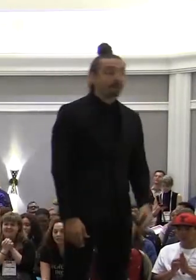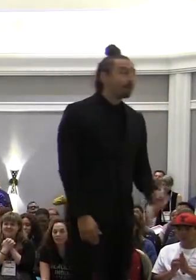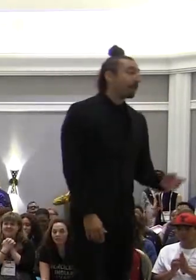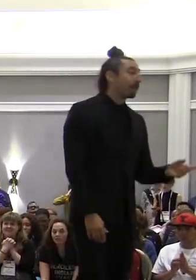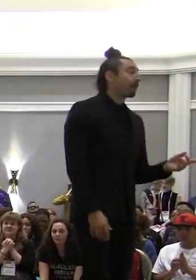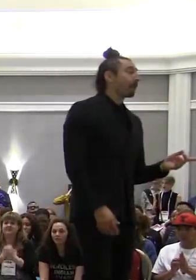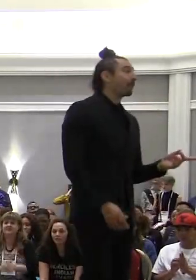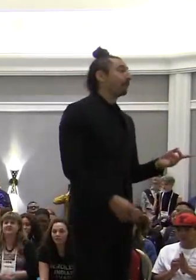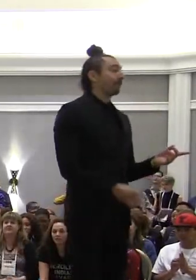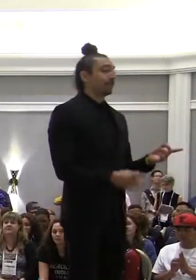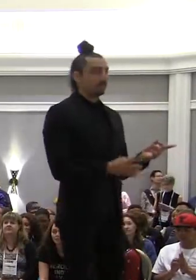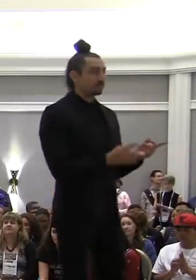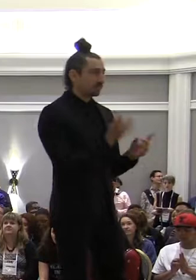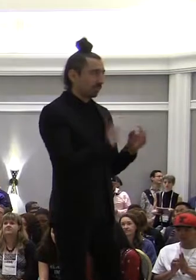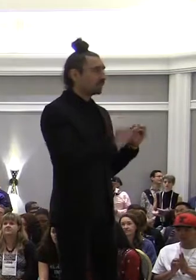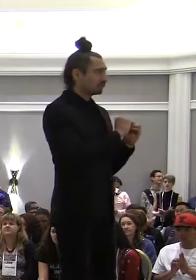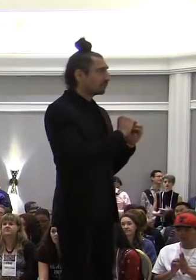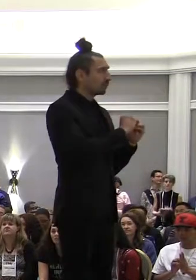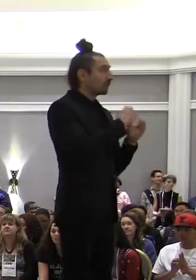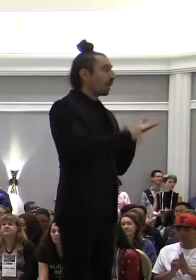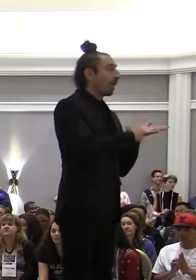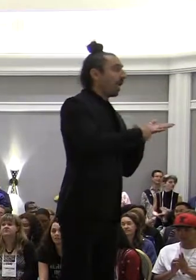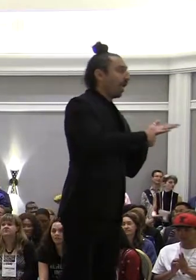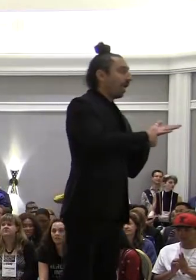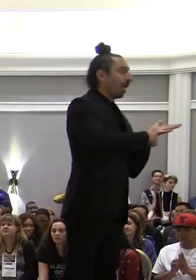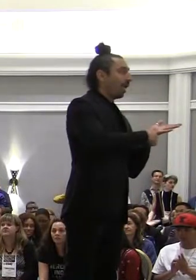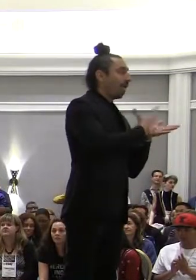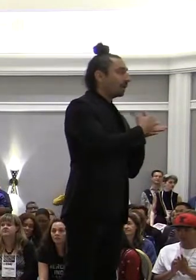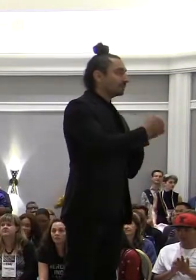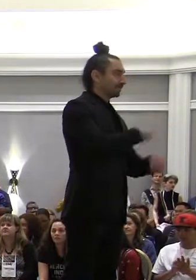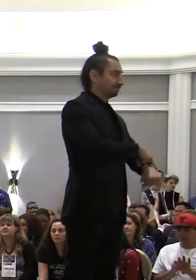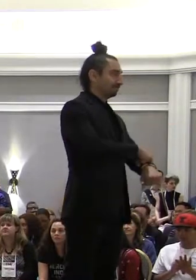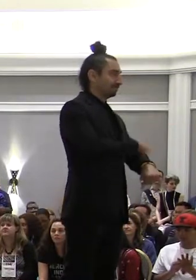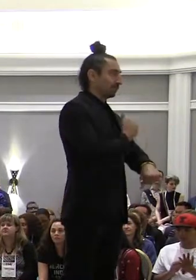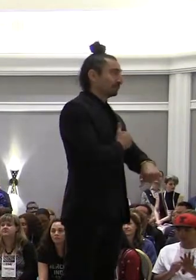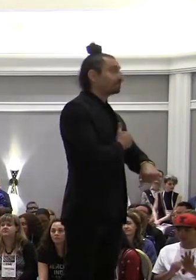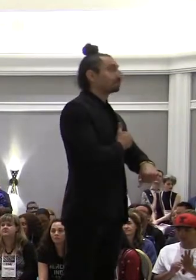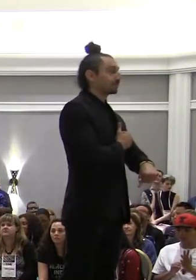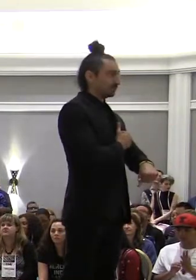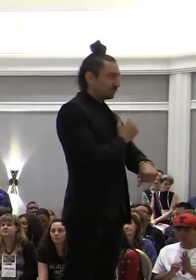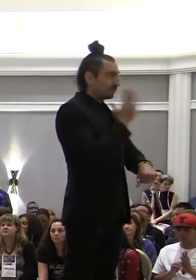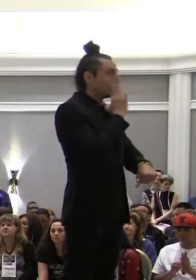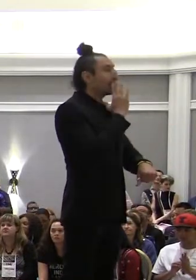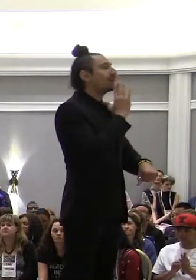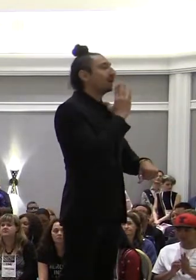There is more to talk about, but we do not have time. Some of that is going to come into the opening plenary. We're going to give you a little more housekeeping,